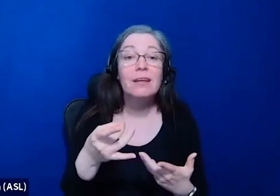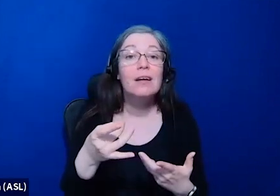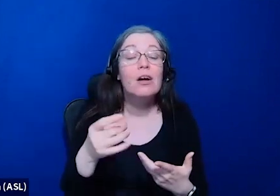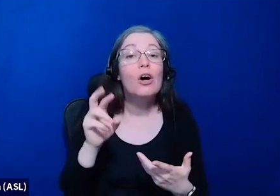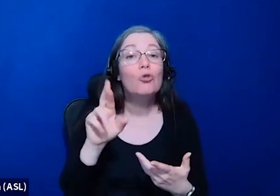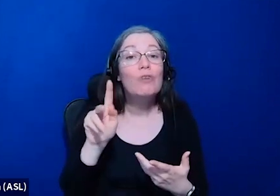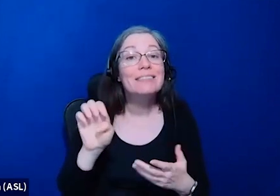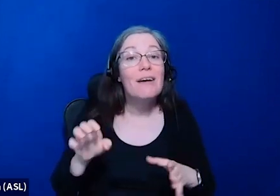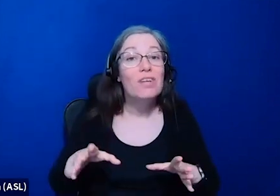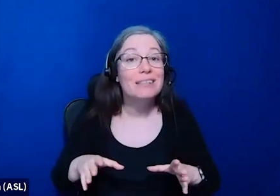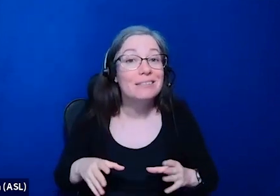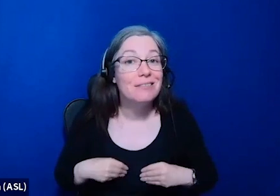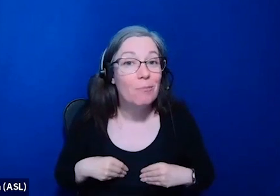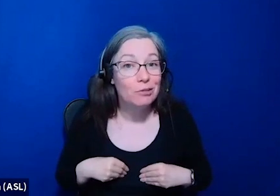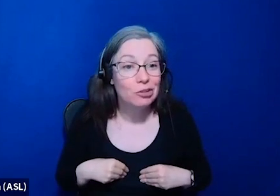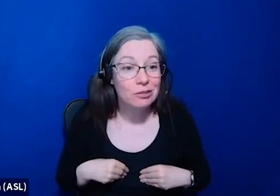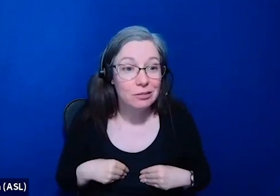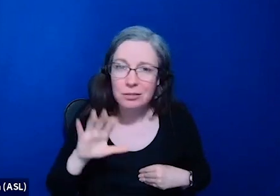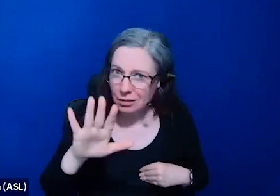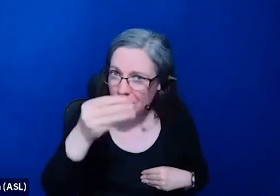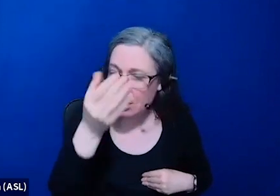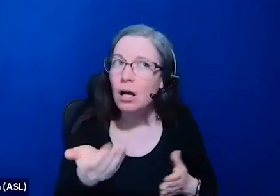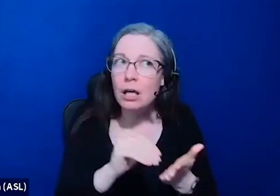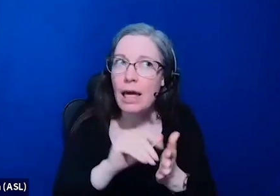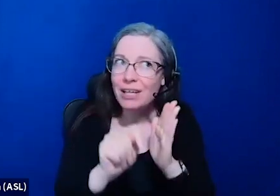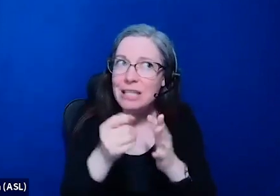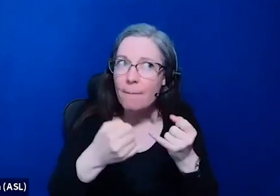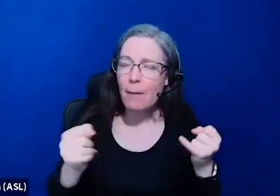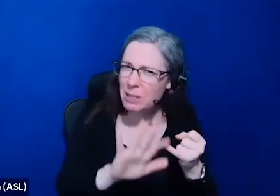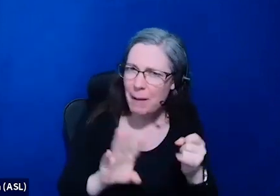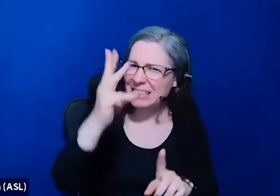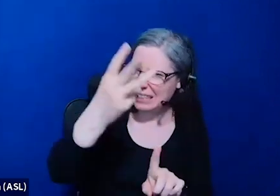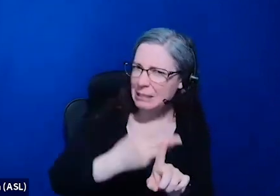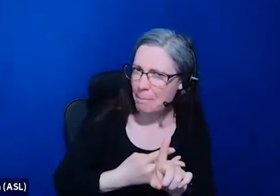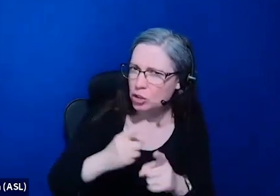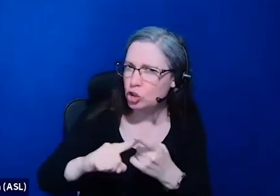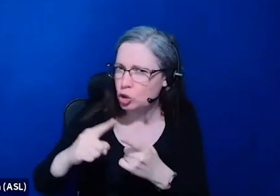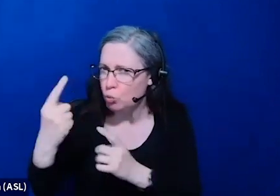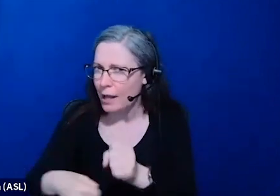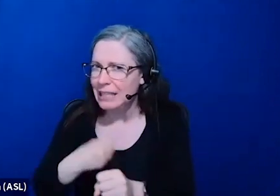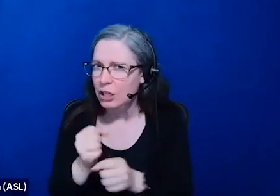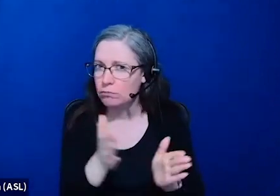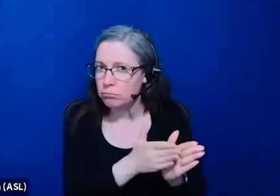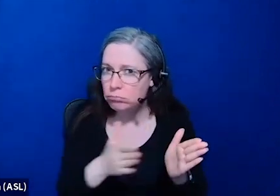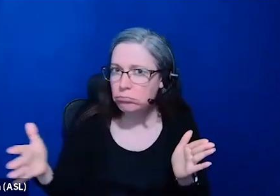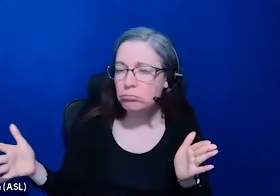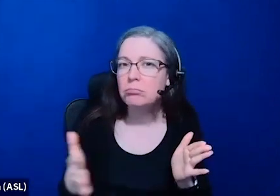There was a there was a long six months to a year in which the HR medical team